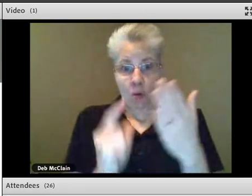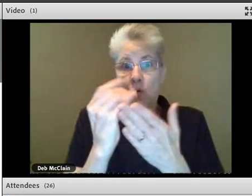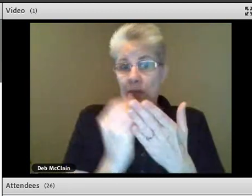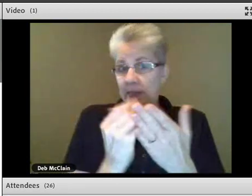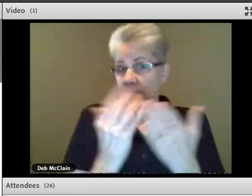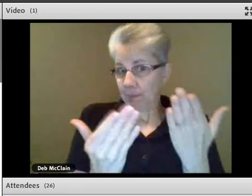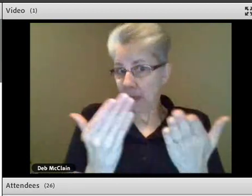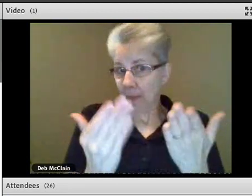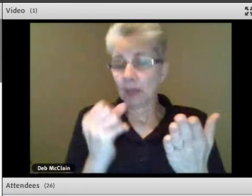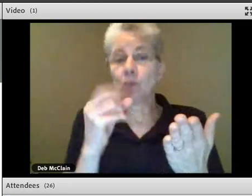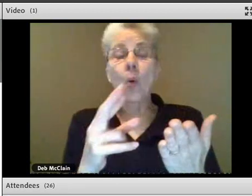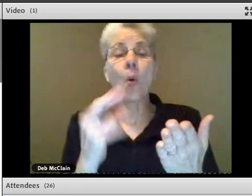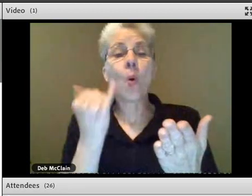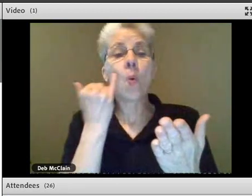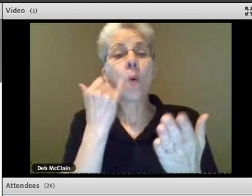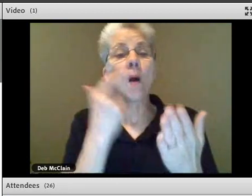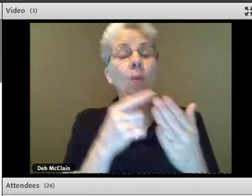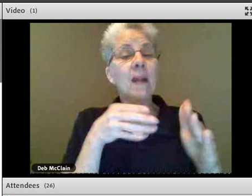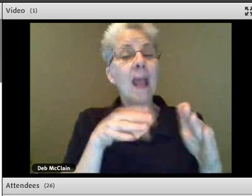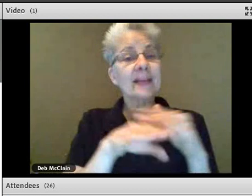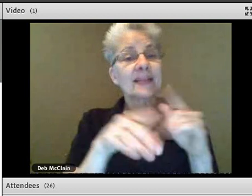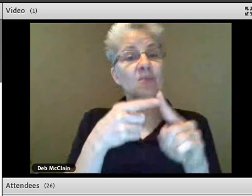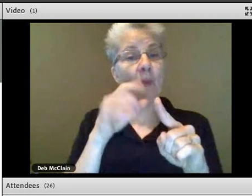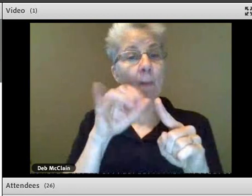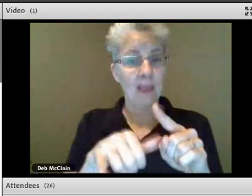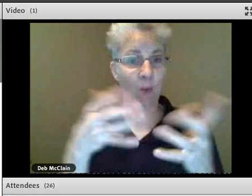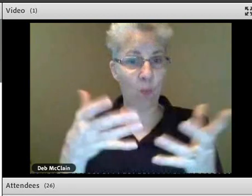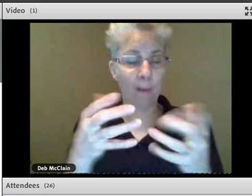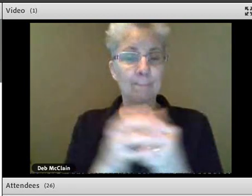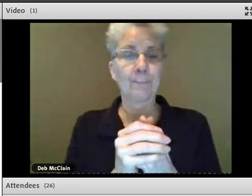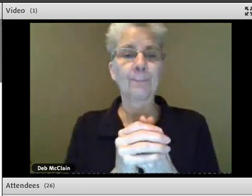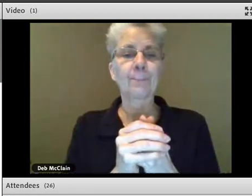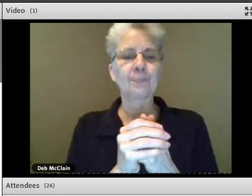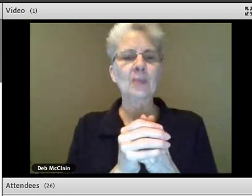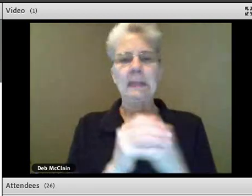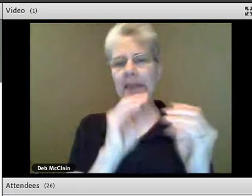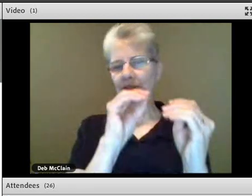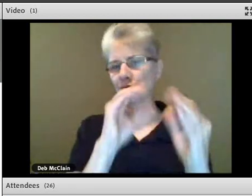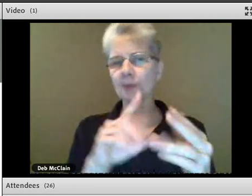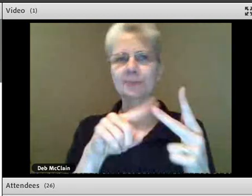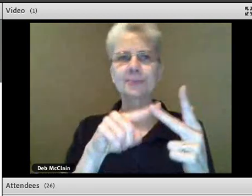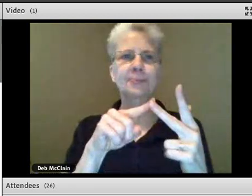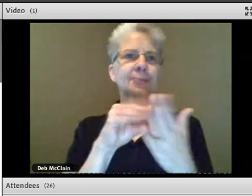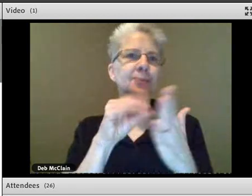and what kind of level of access they get out of that, on whether they're instructors or students,